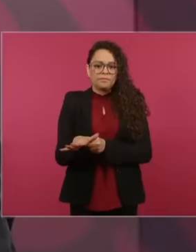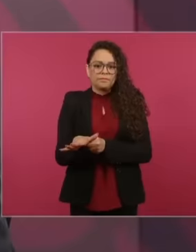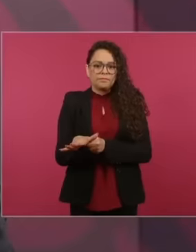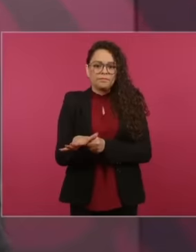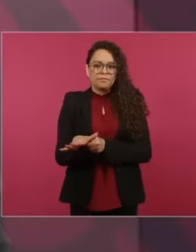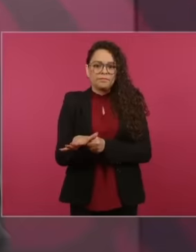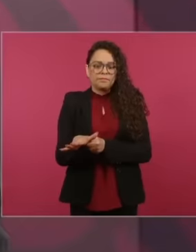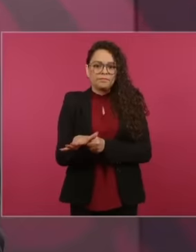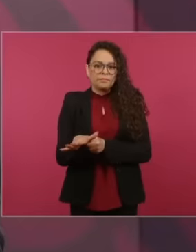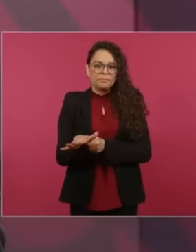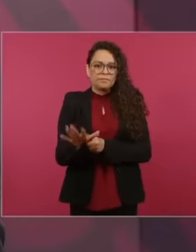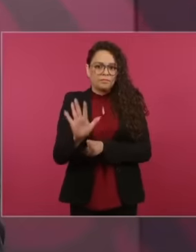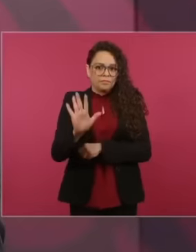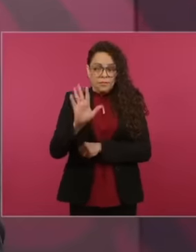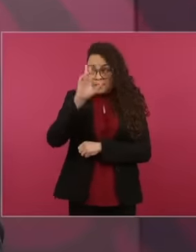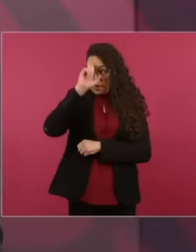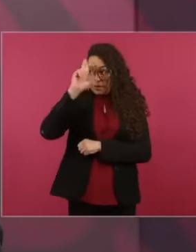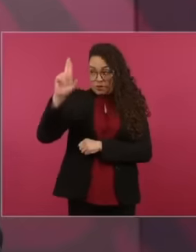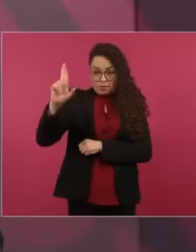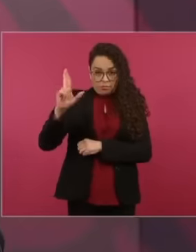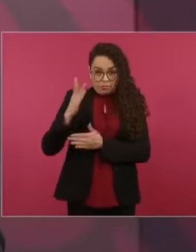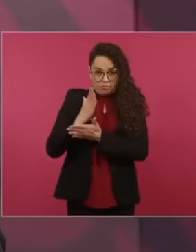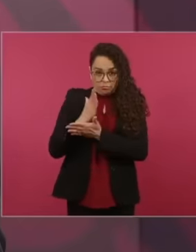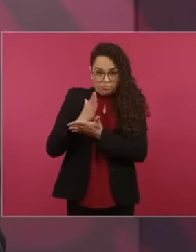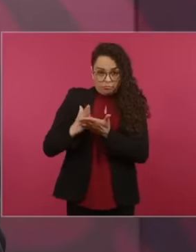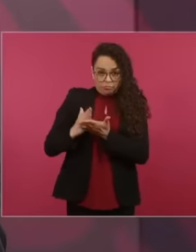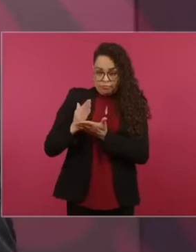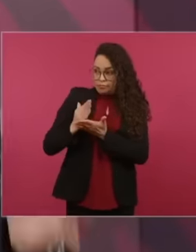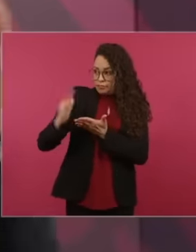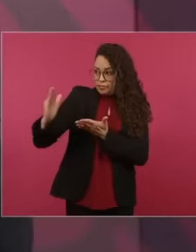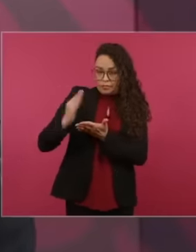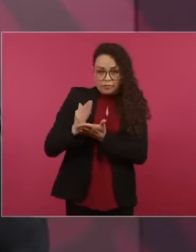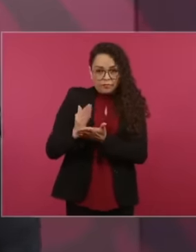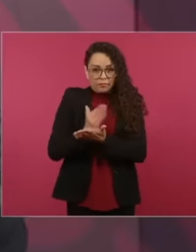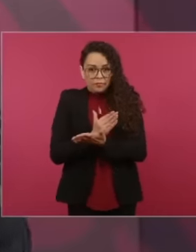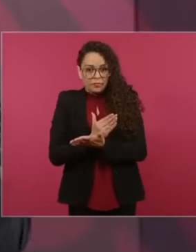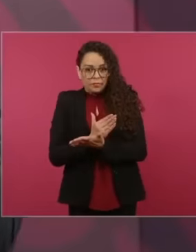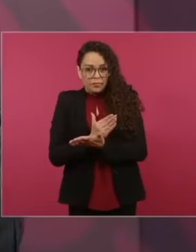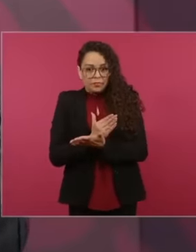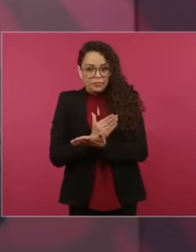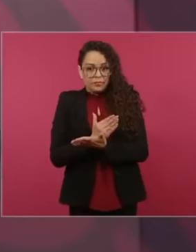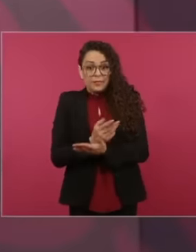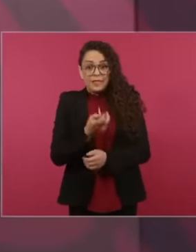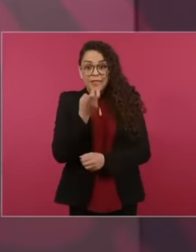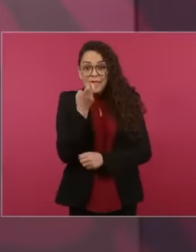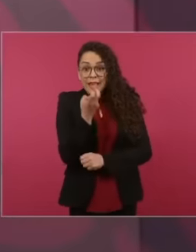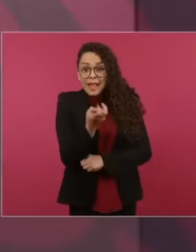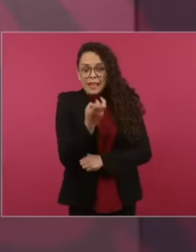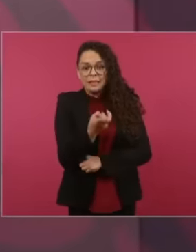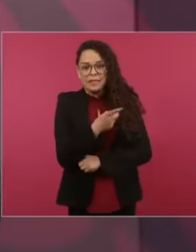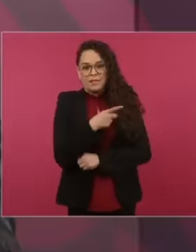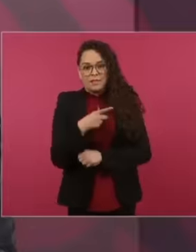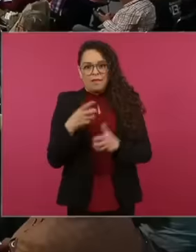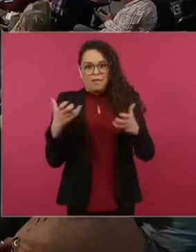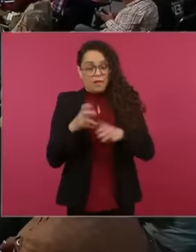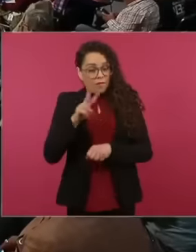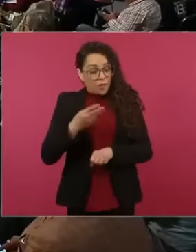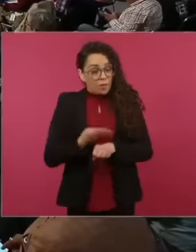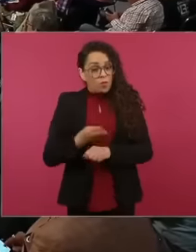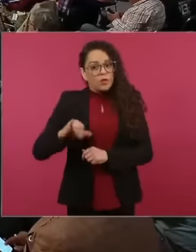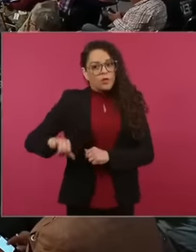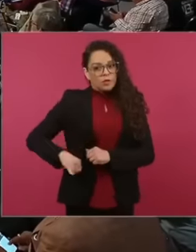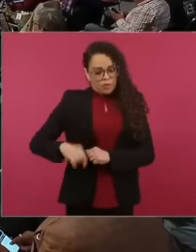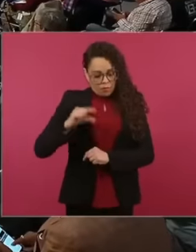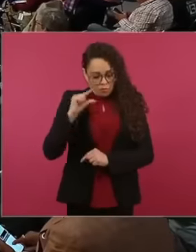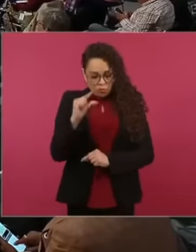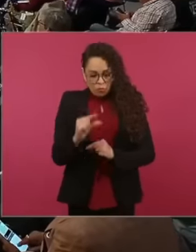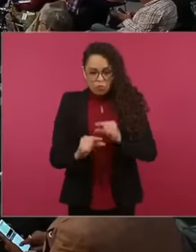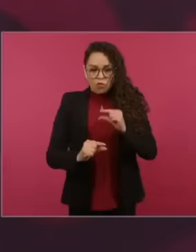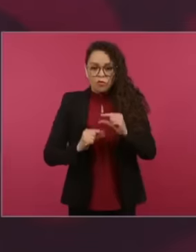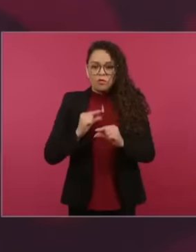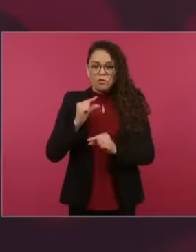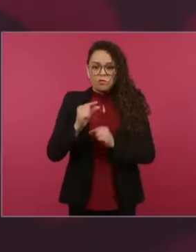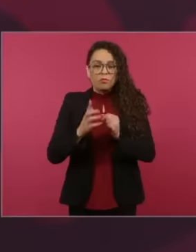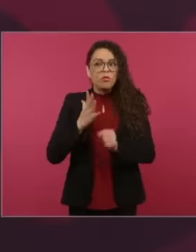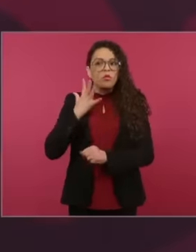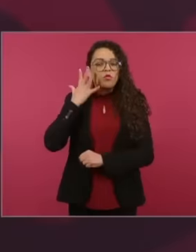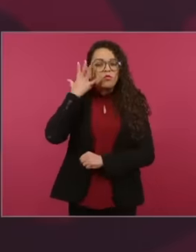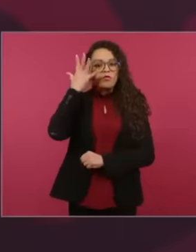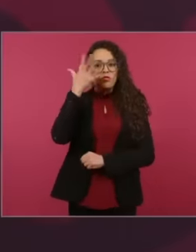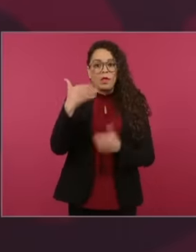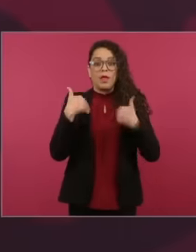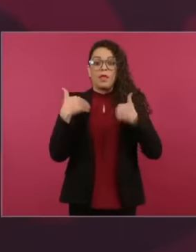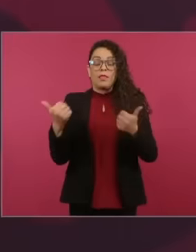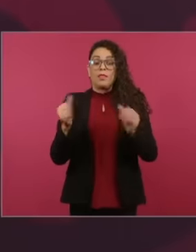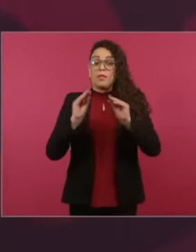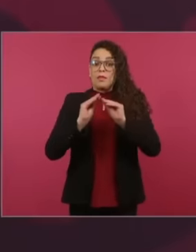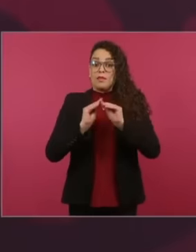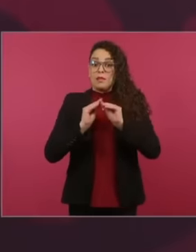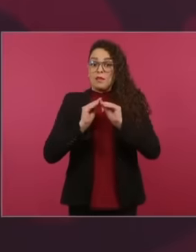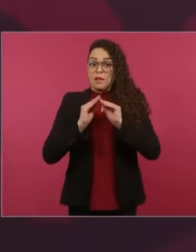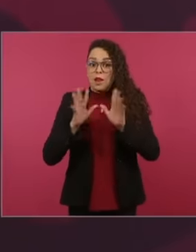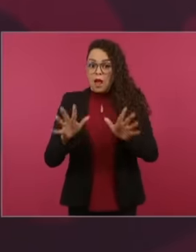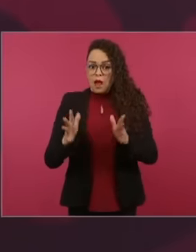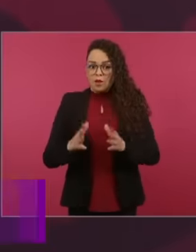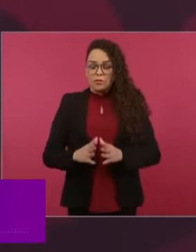Ray, it is interesting to define it forward and there are conditions